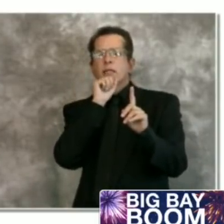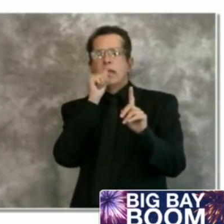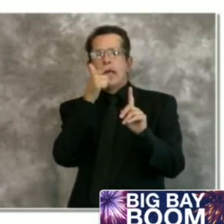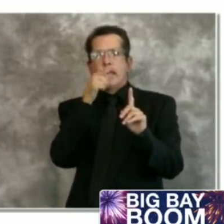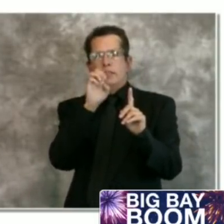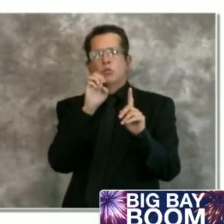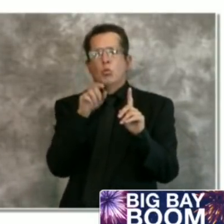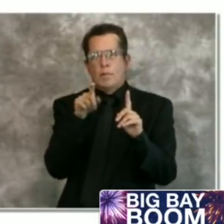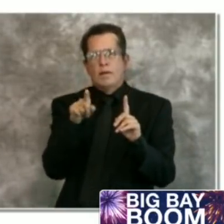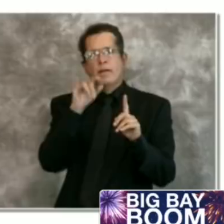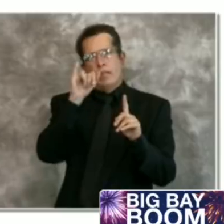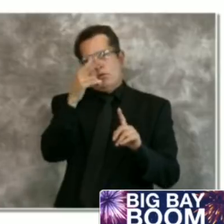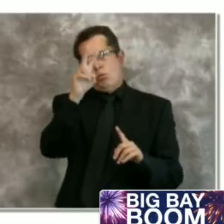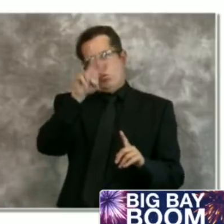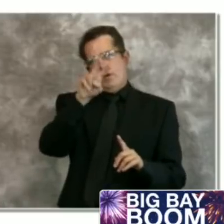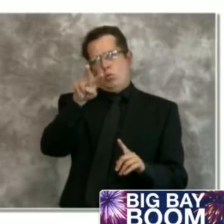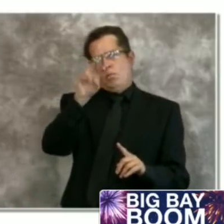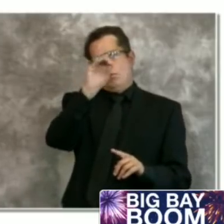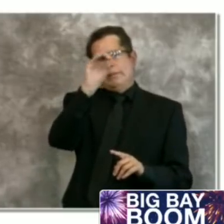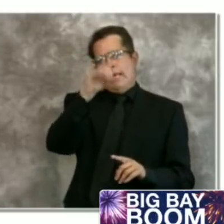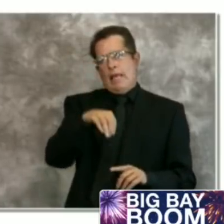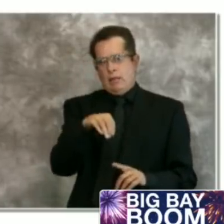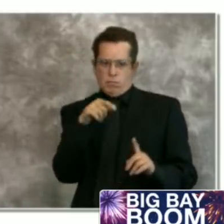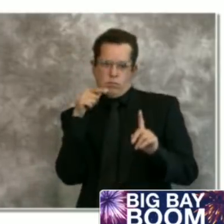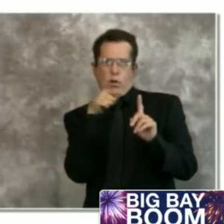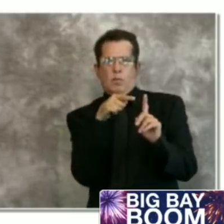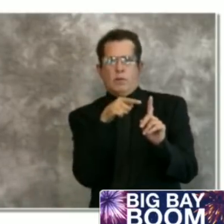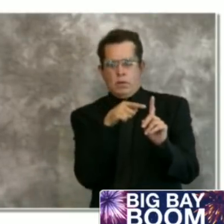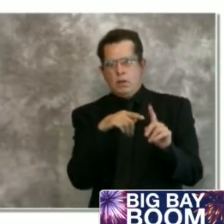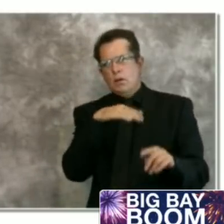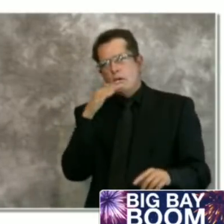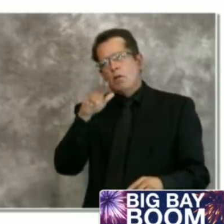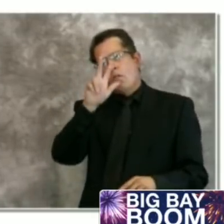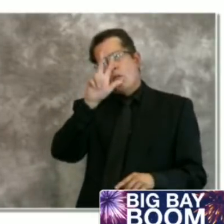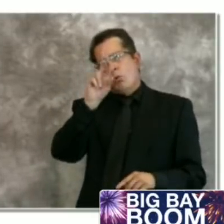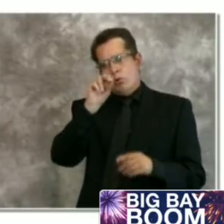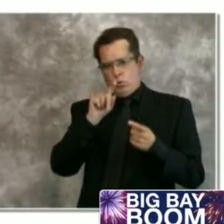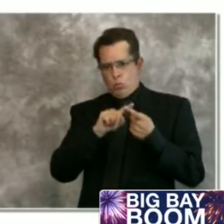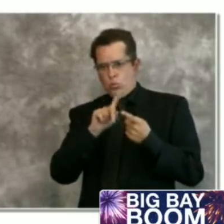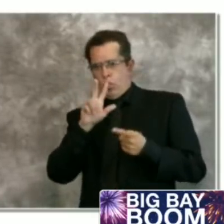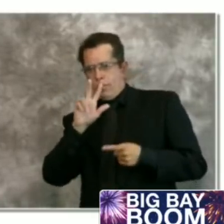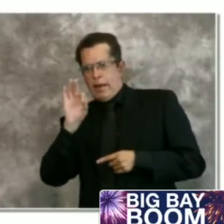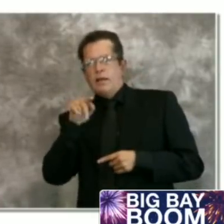FOR THERE. THE OR 20 TO 29 A YEAR OF AGE IF YOU GO TO THE